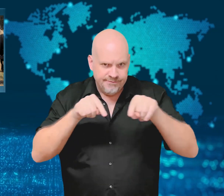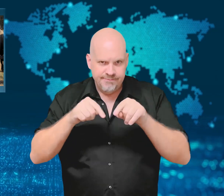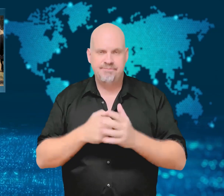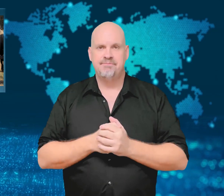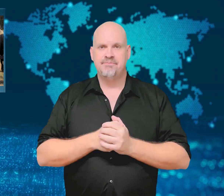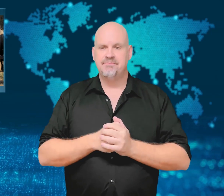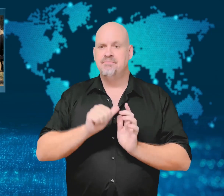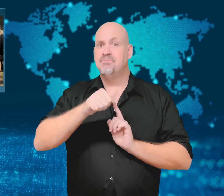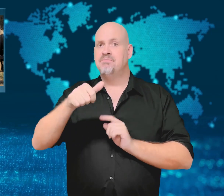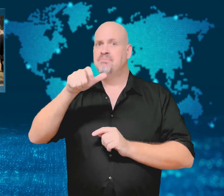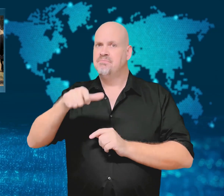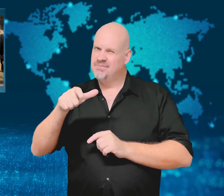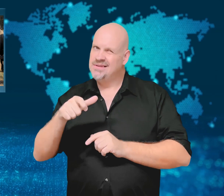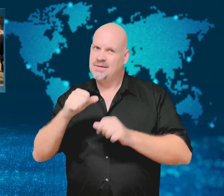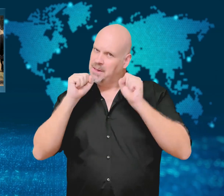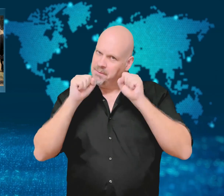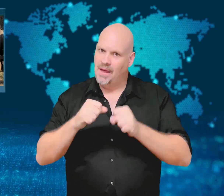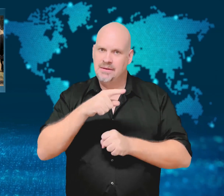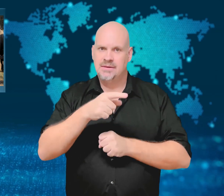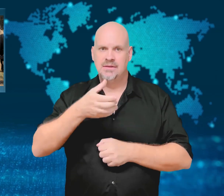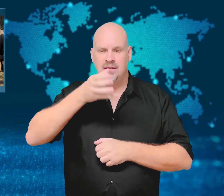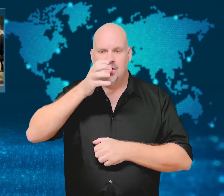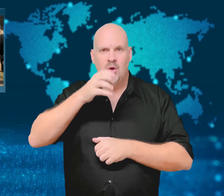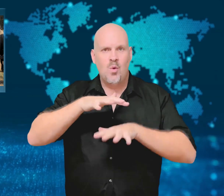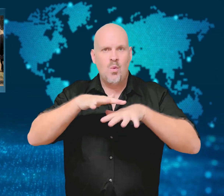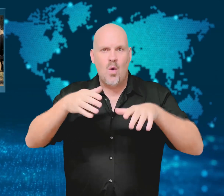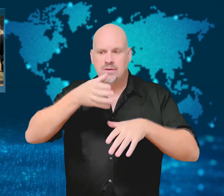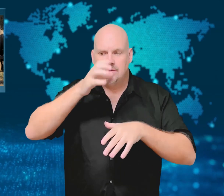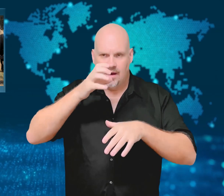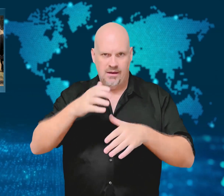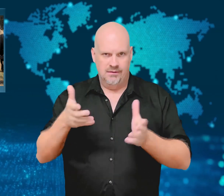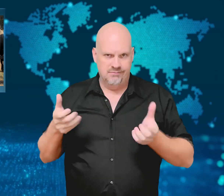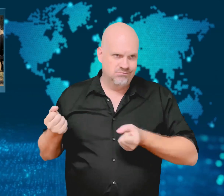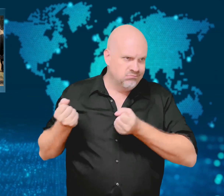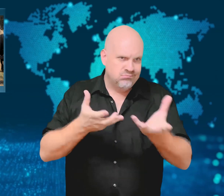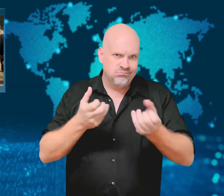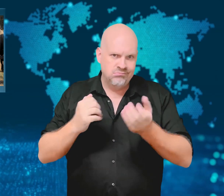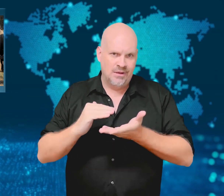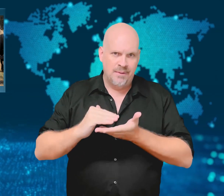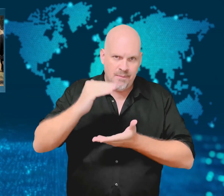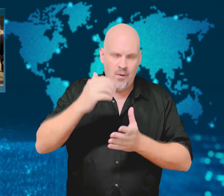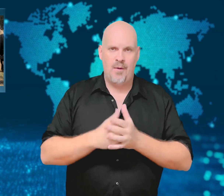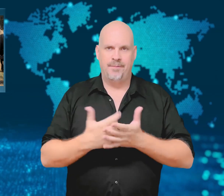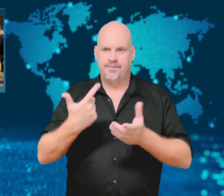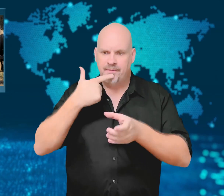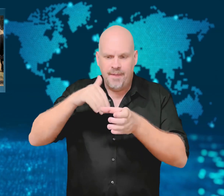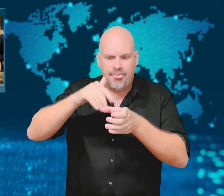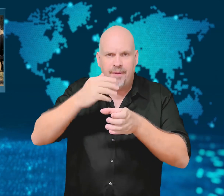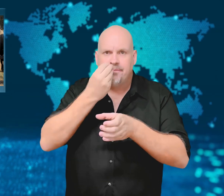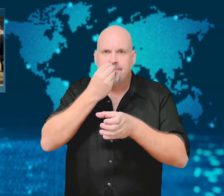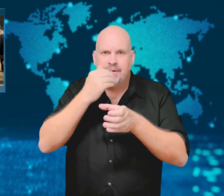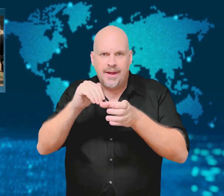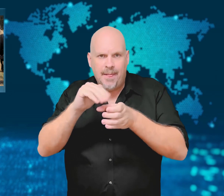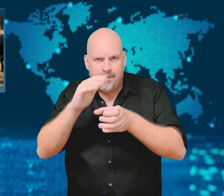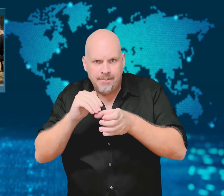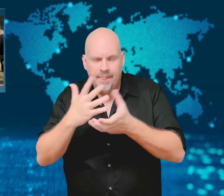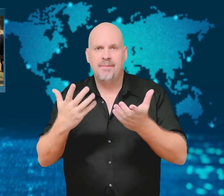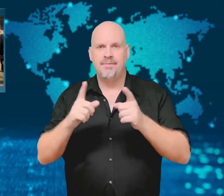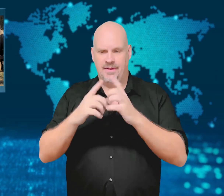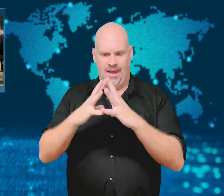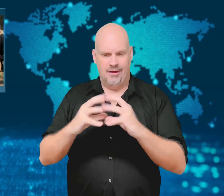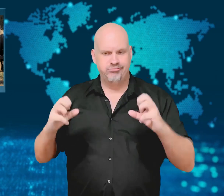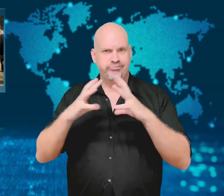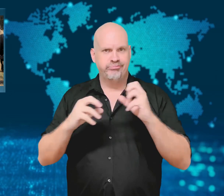Others are recommending providing water, salt licks, and hay to help the animals.